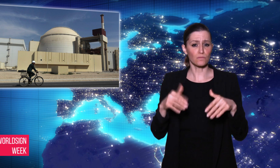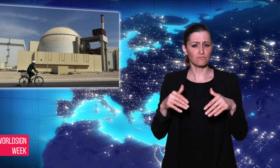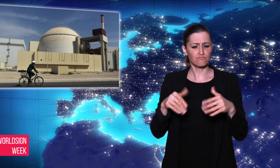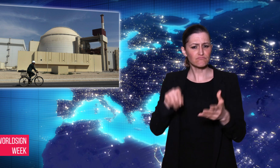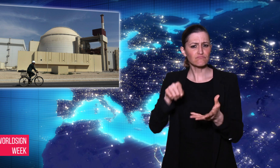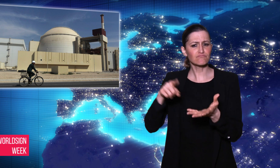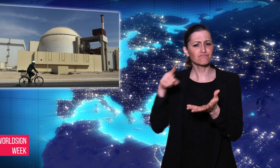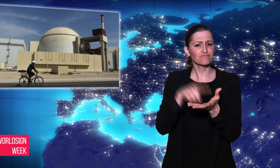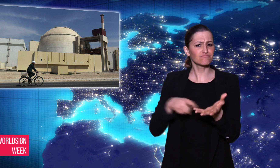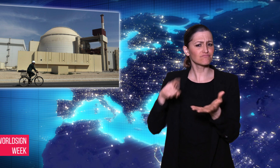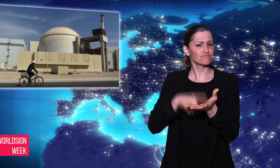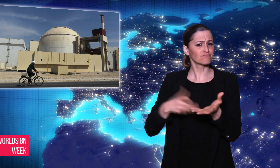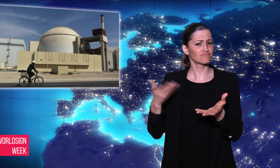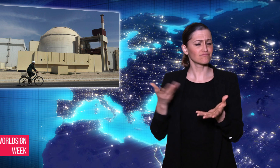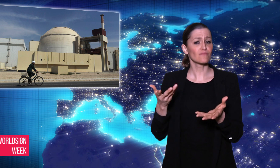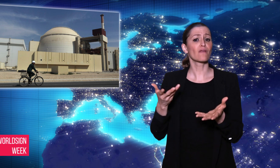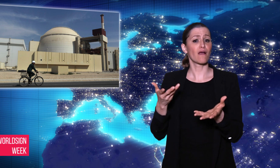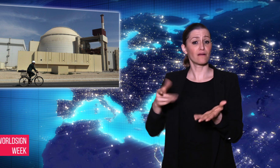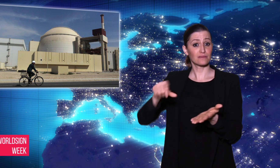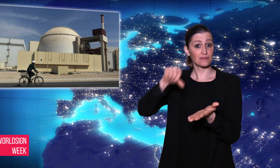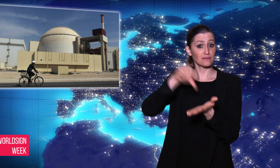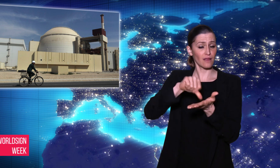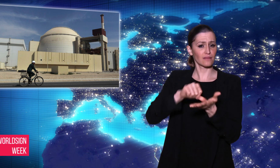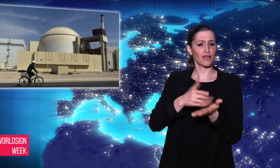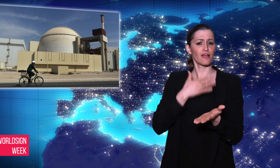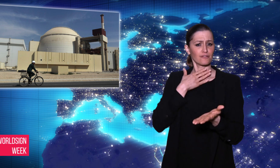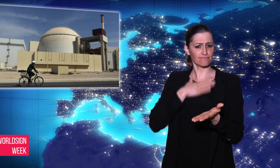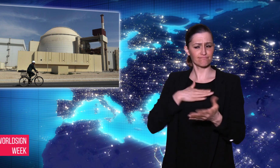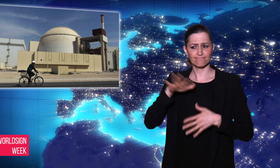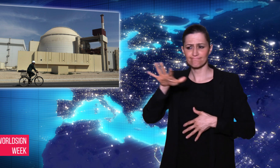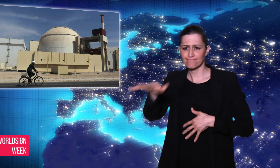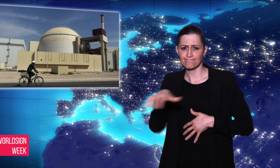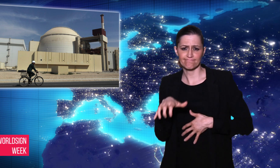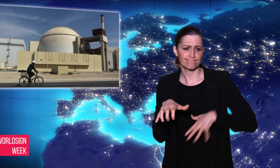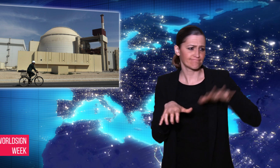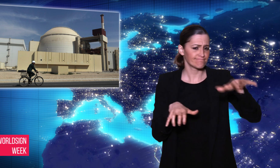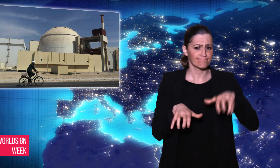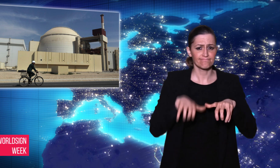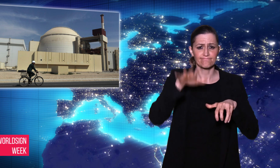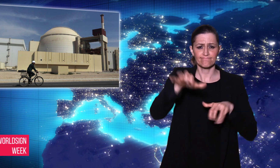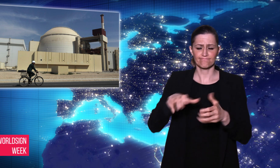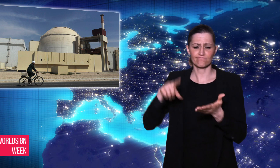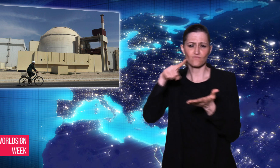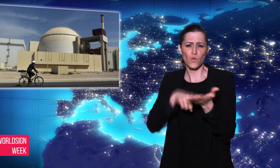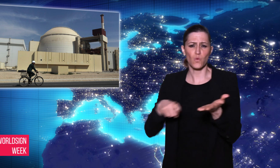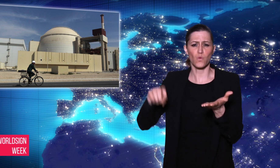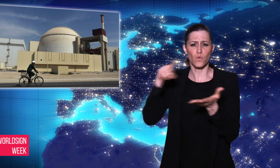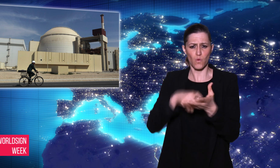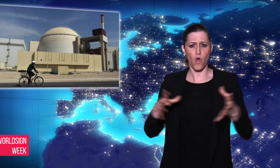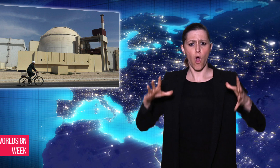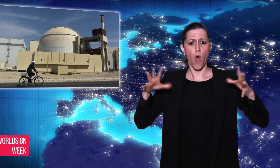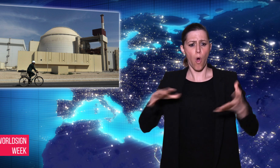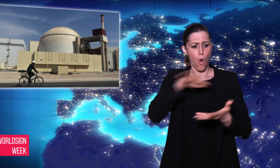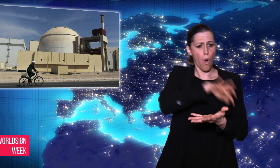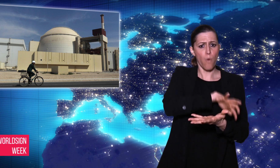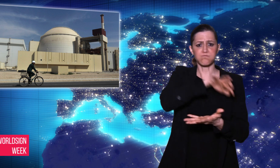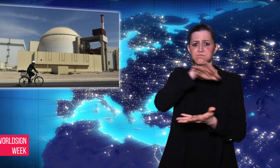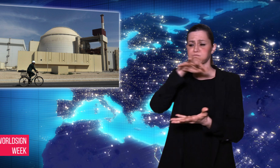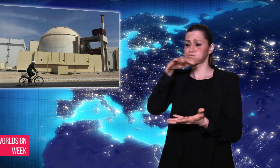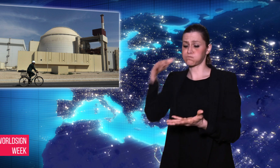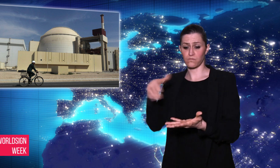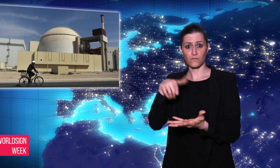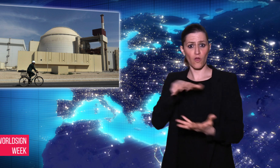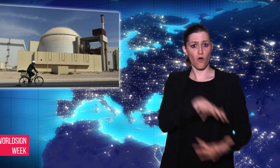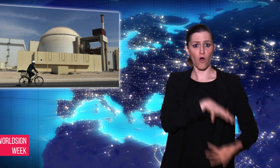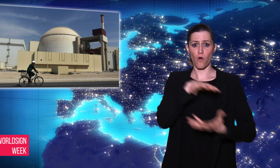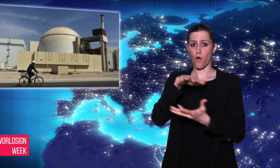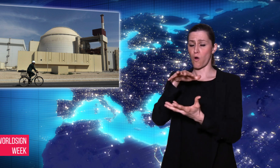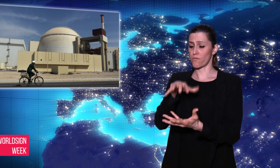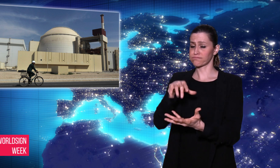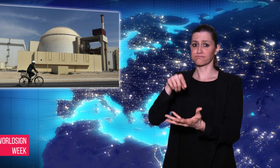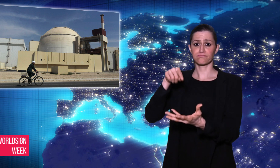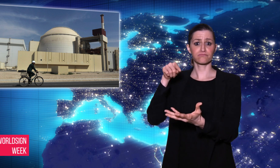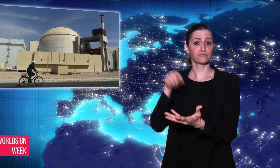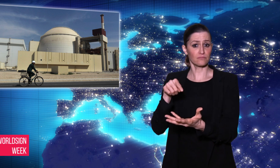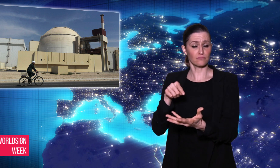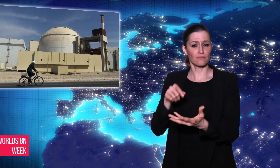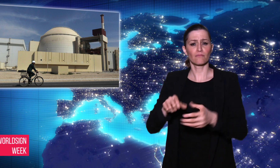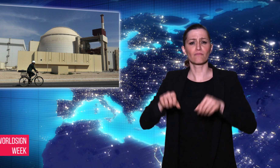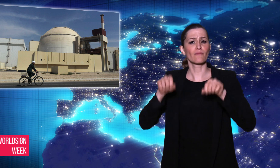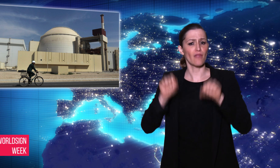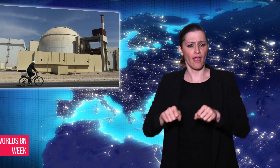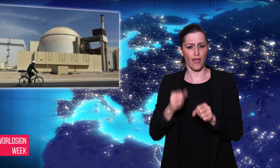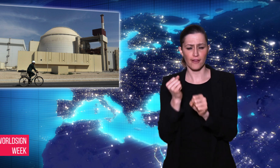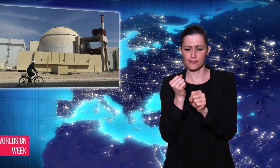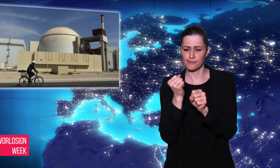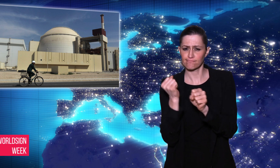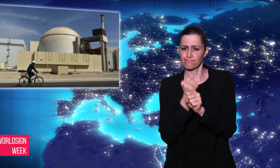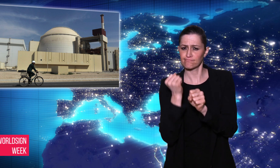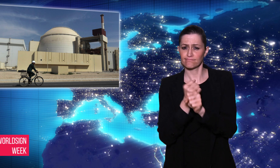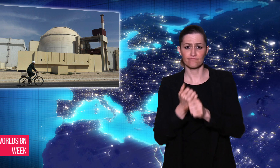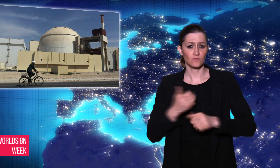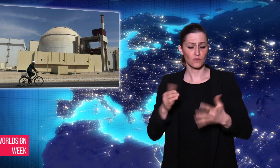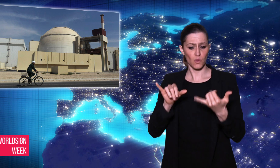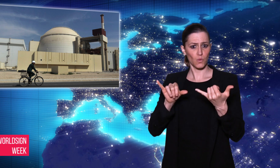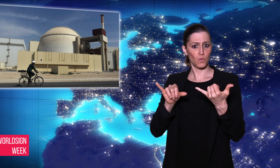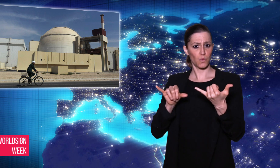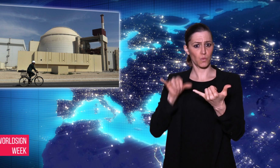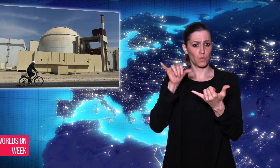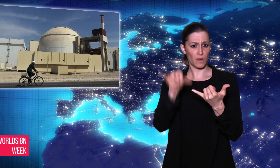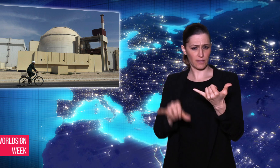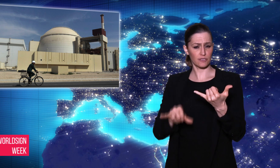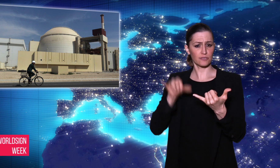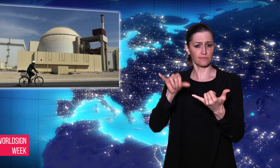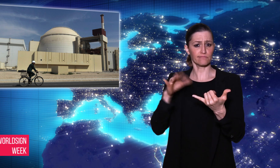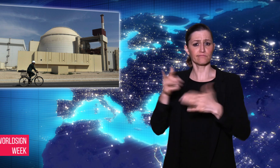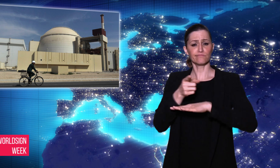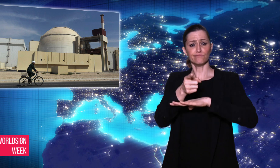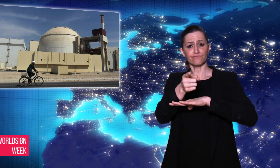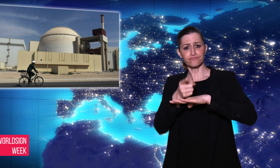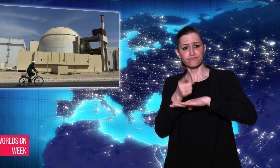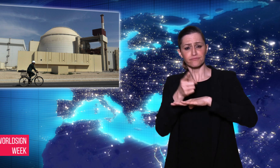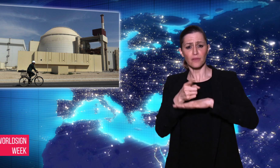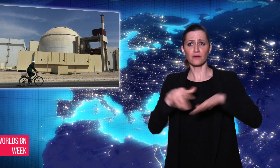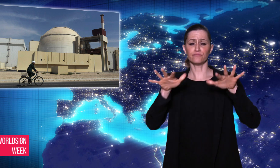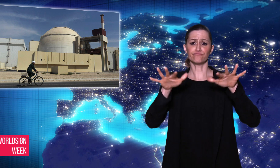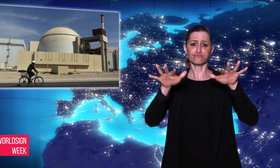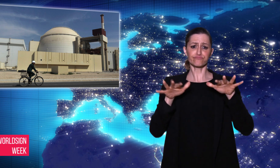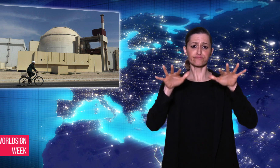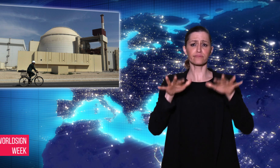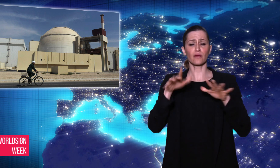This means that Iran will be able to start saving large amounts of items